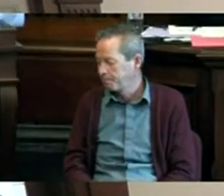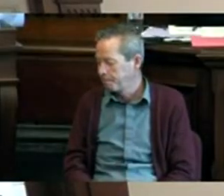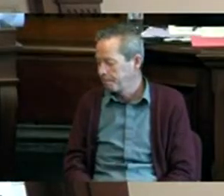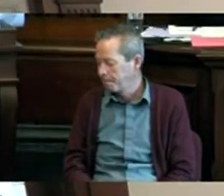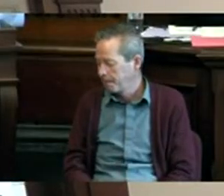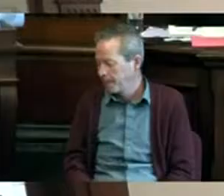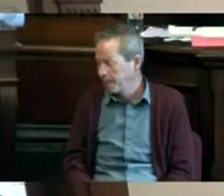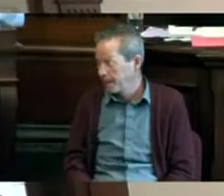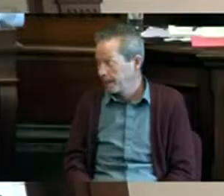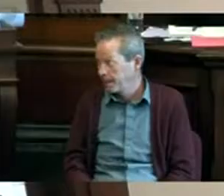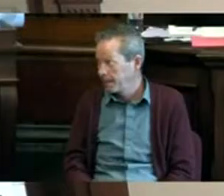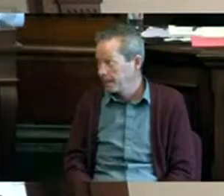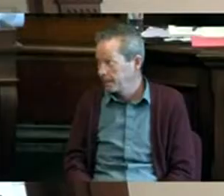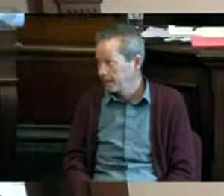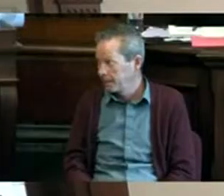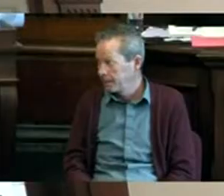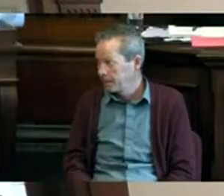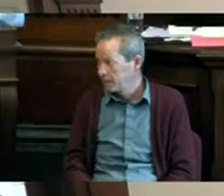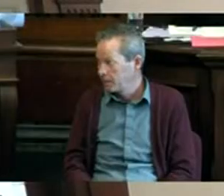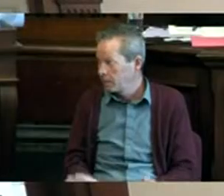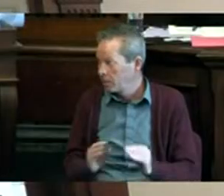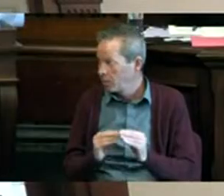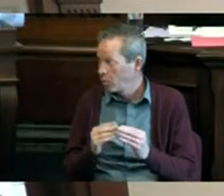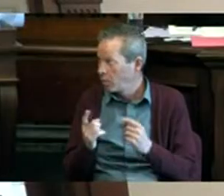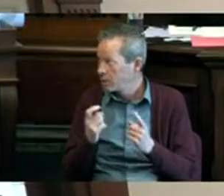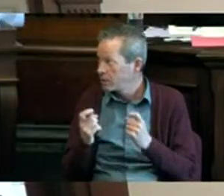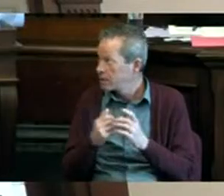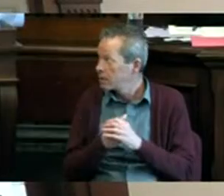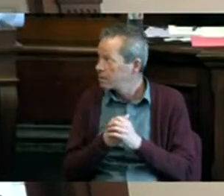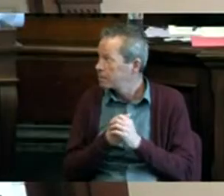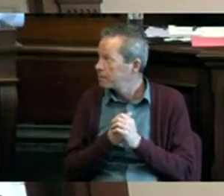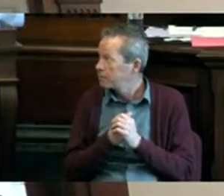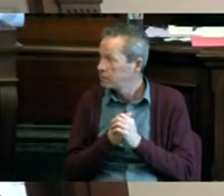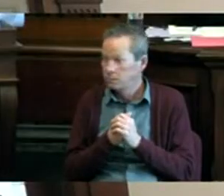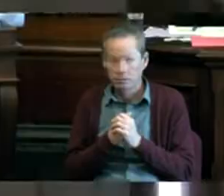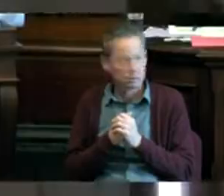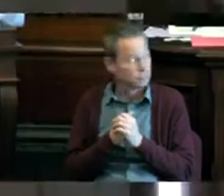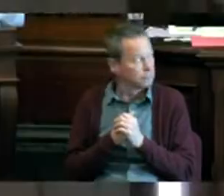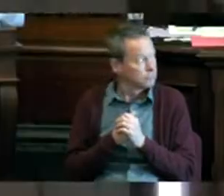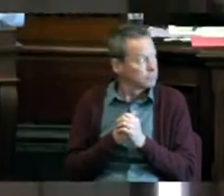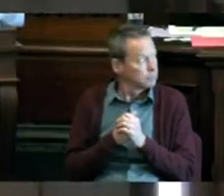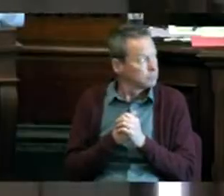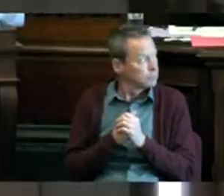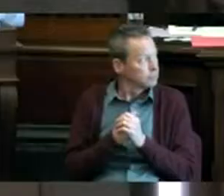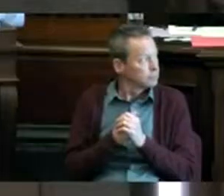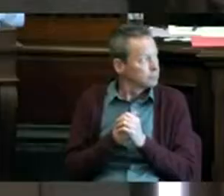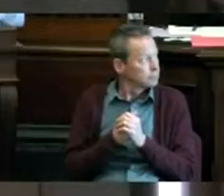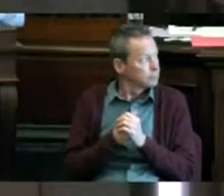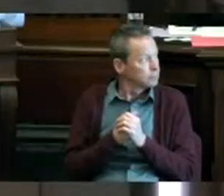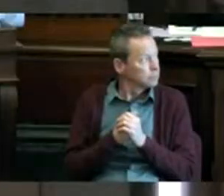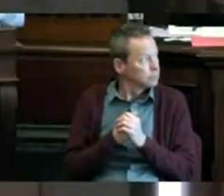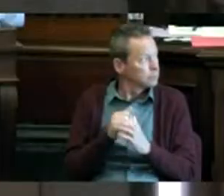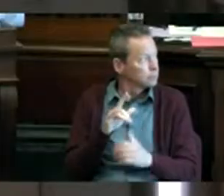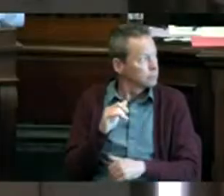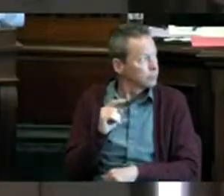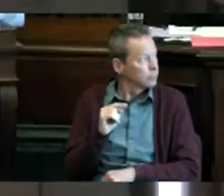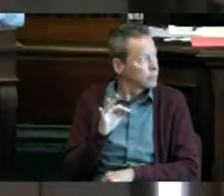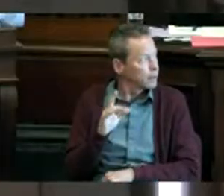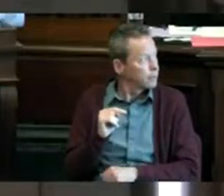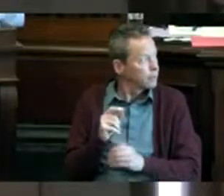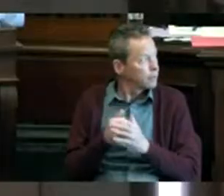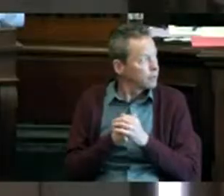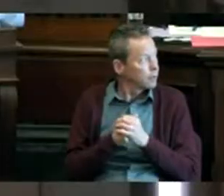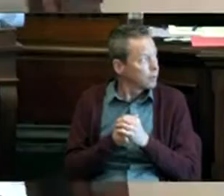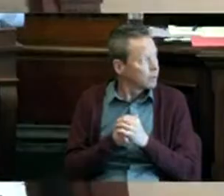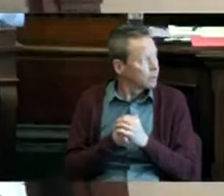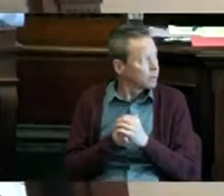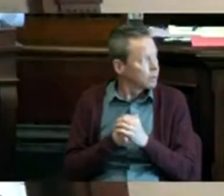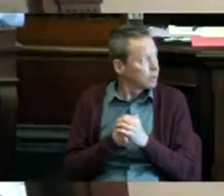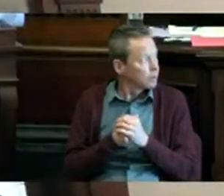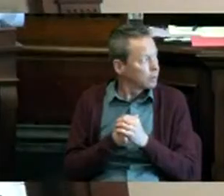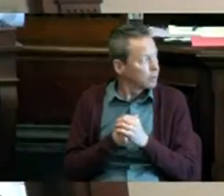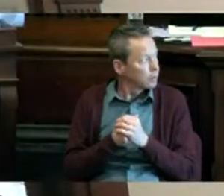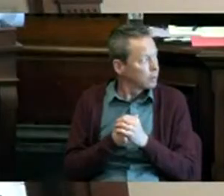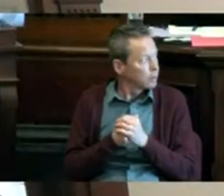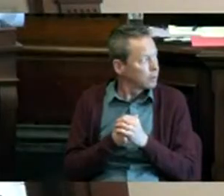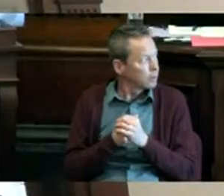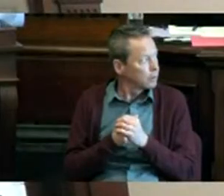this? Yes. Thank you. Any